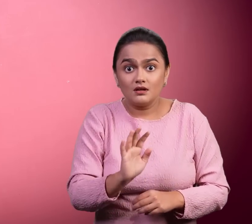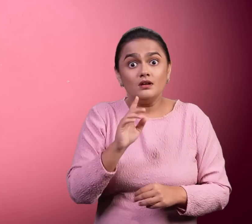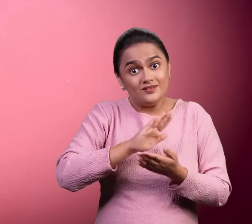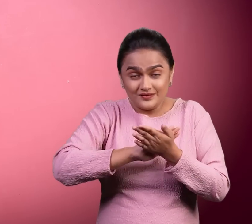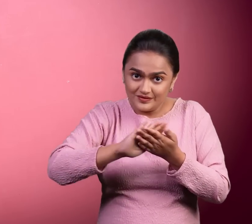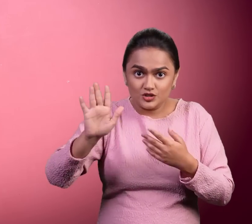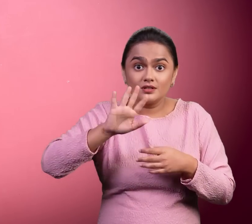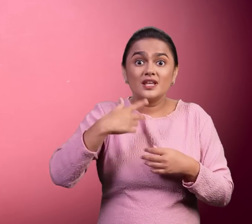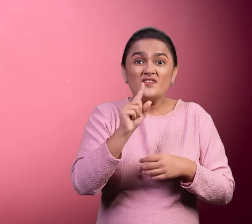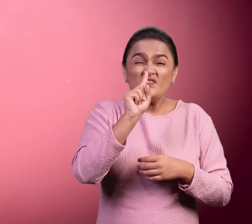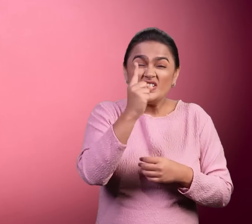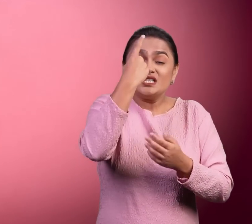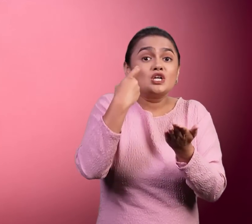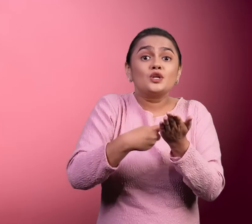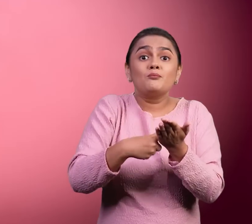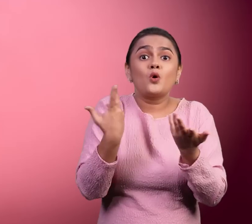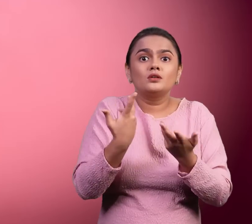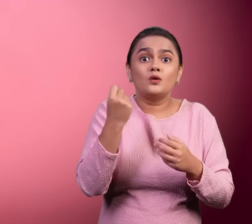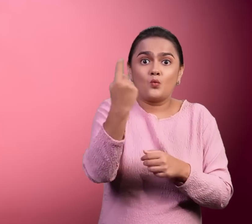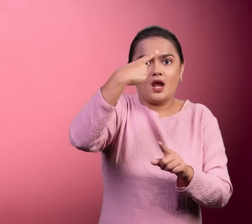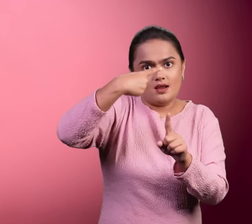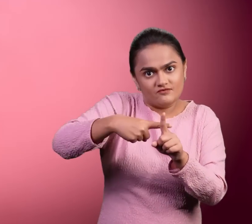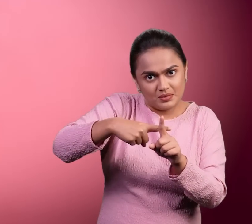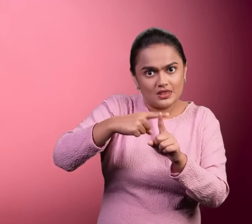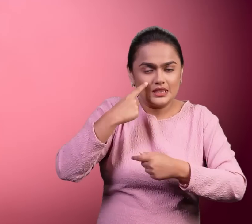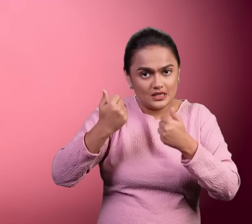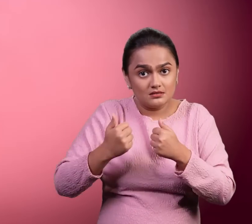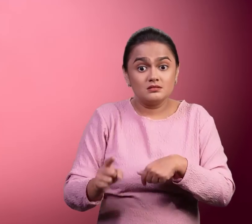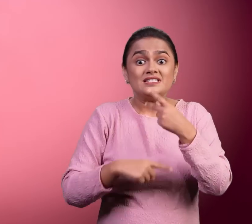After that, your first report will be in 1.5 months,